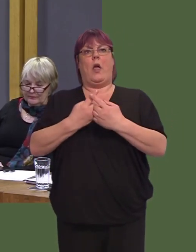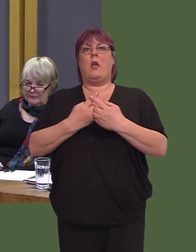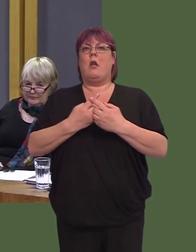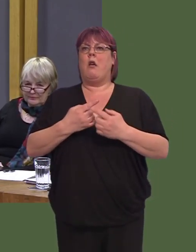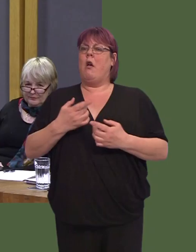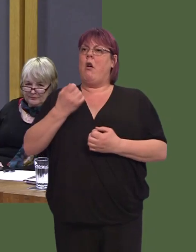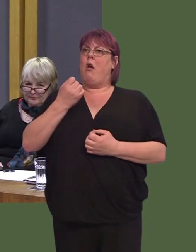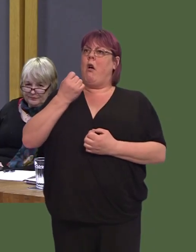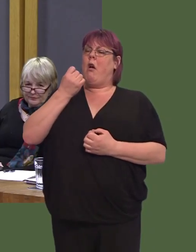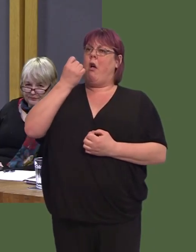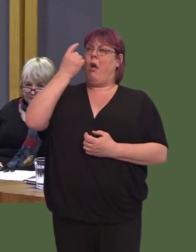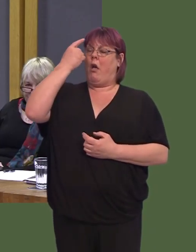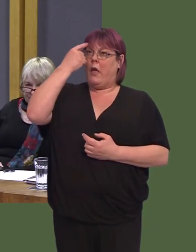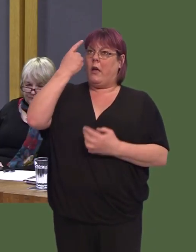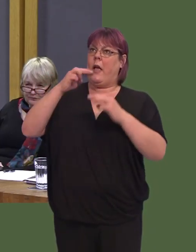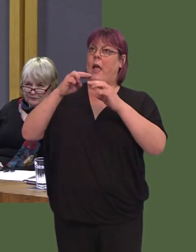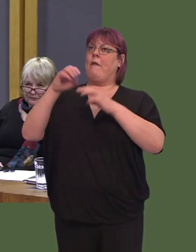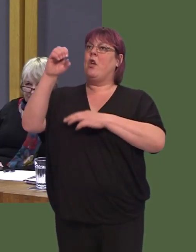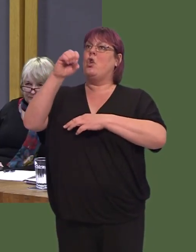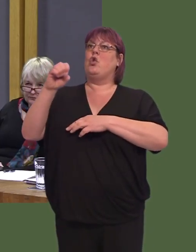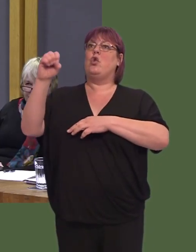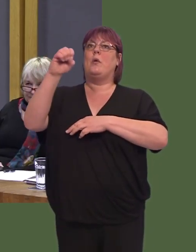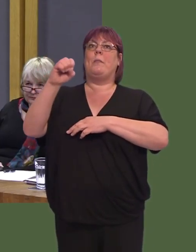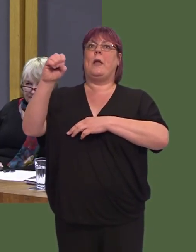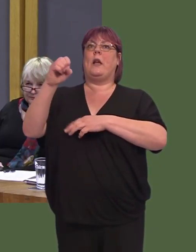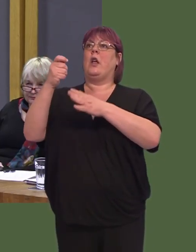of withdrawing from the EU Customs Union outweigh the costs.'